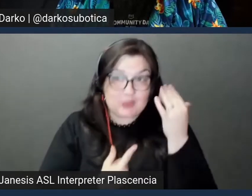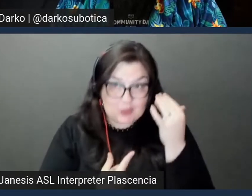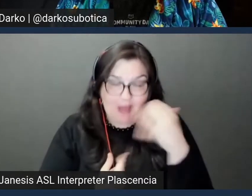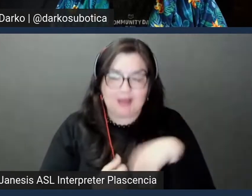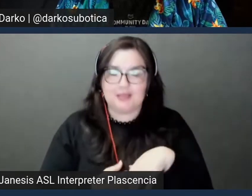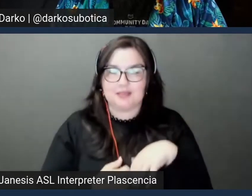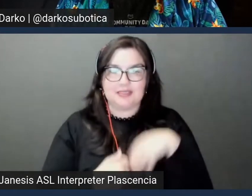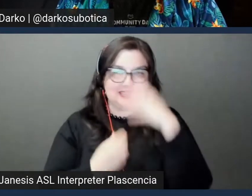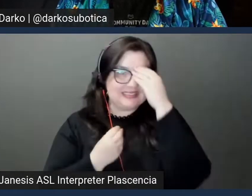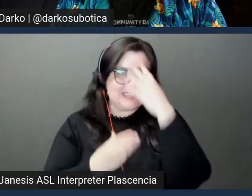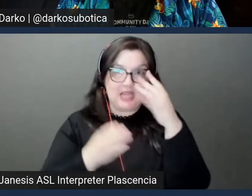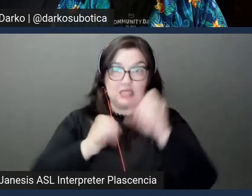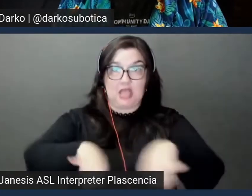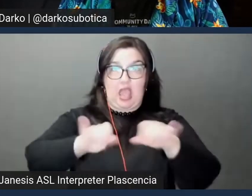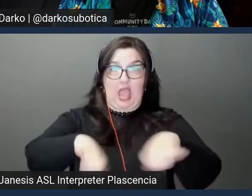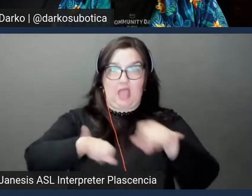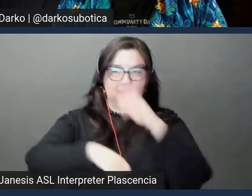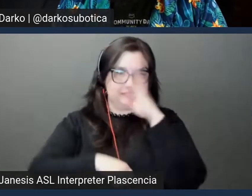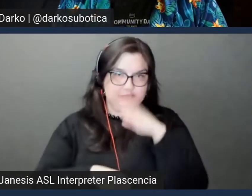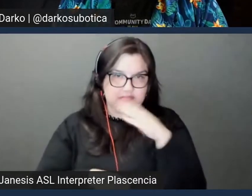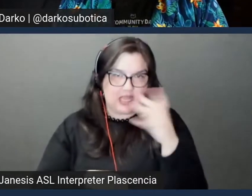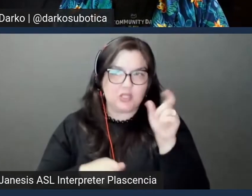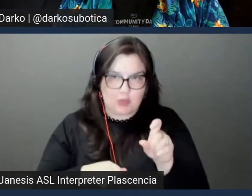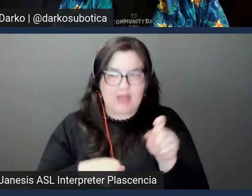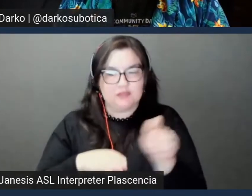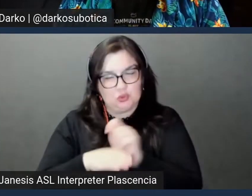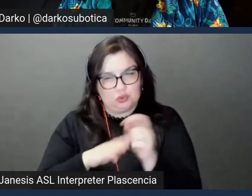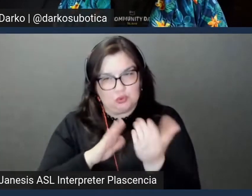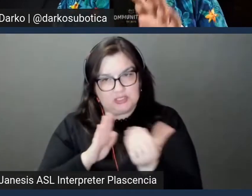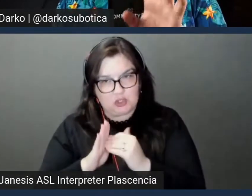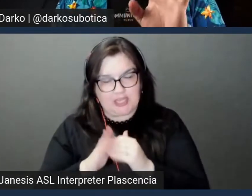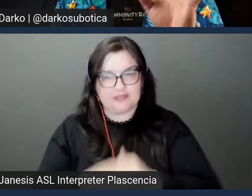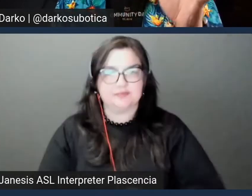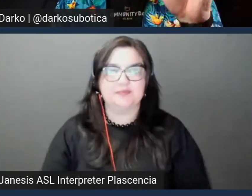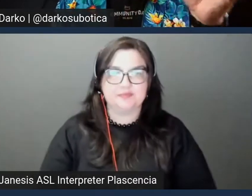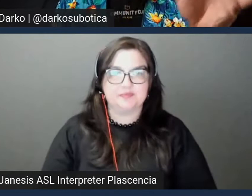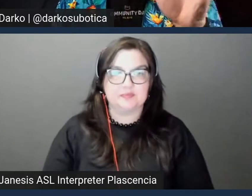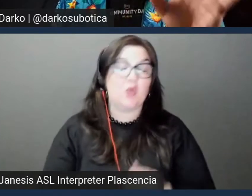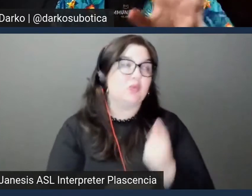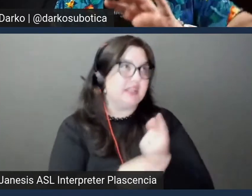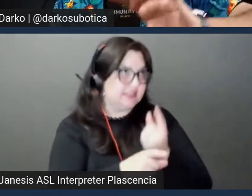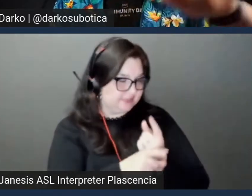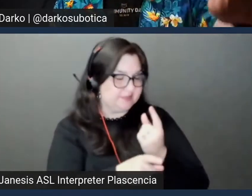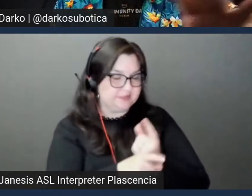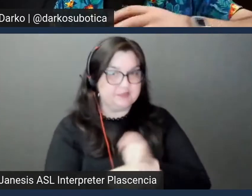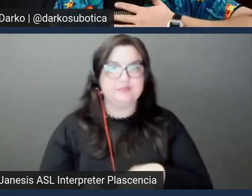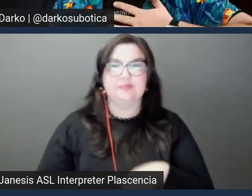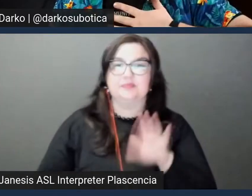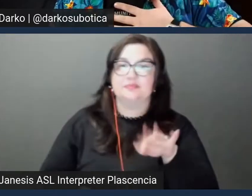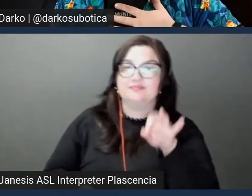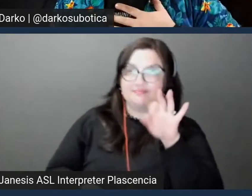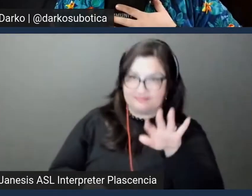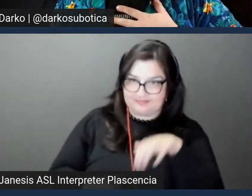and you kind of like do the whole group training. And here's a suggestion to our audience--